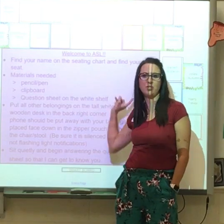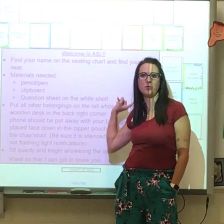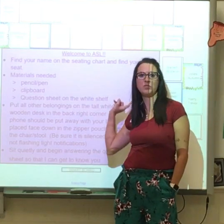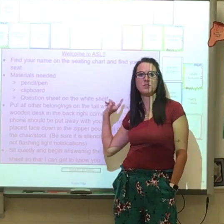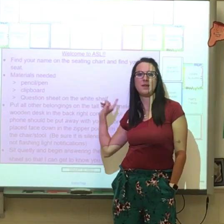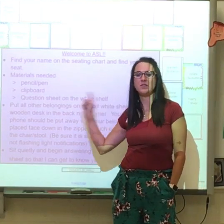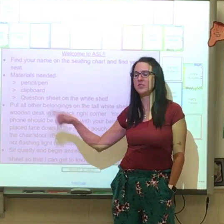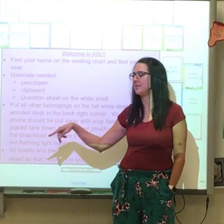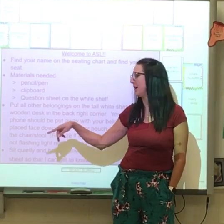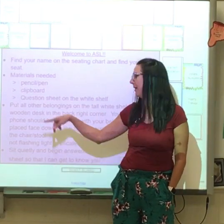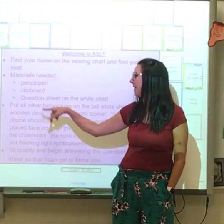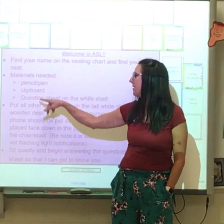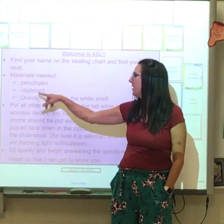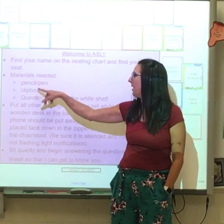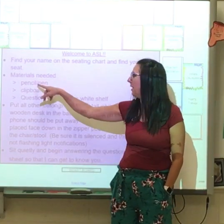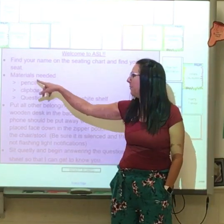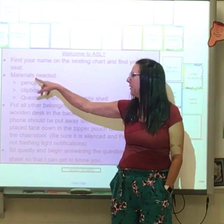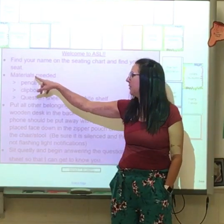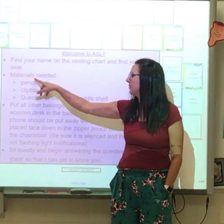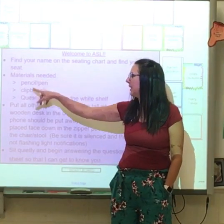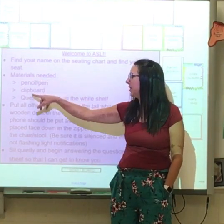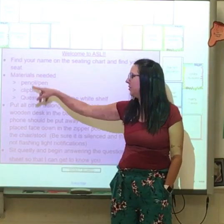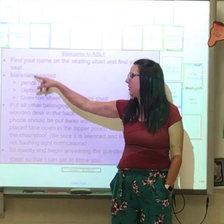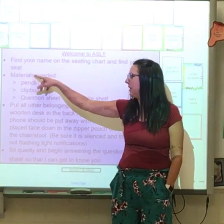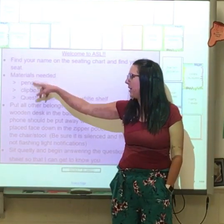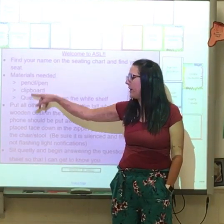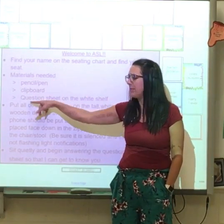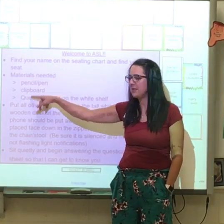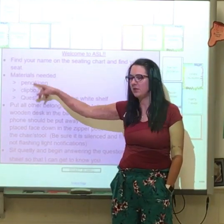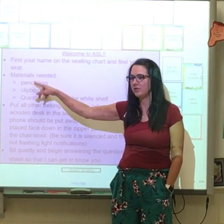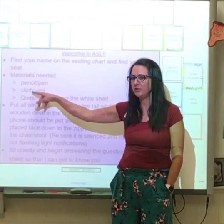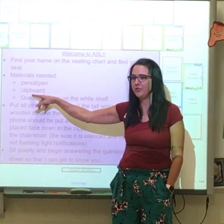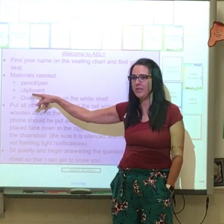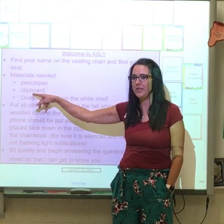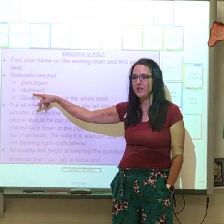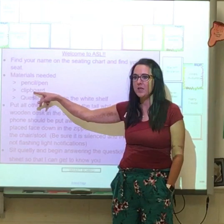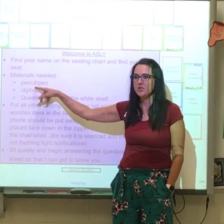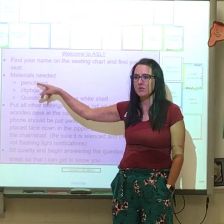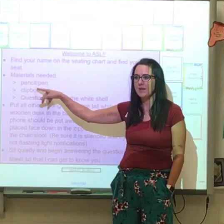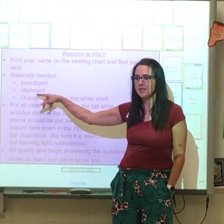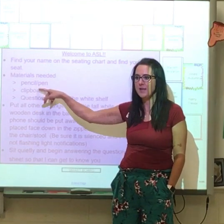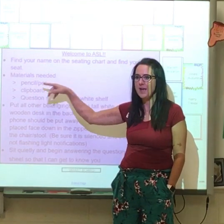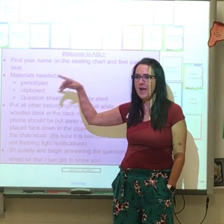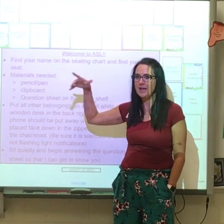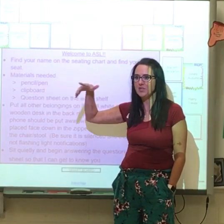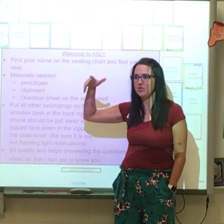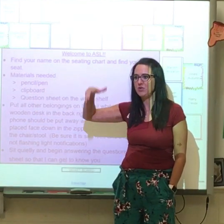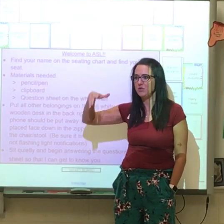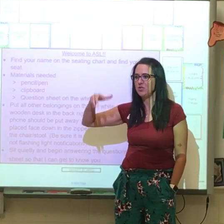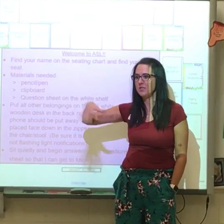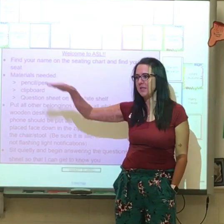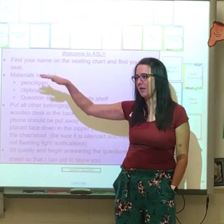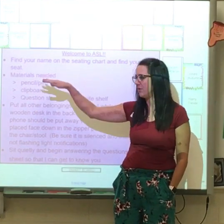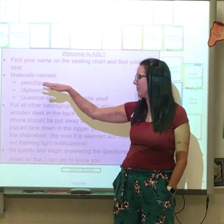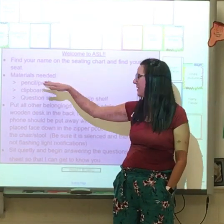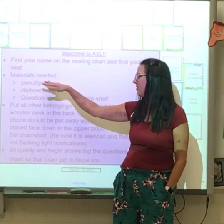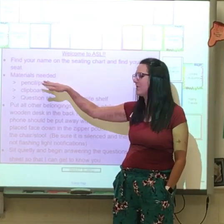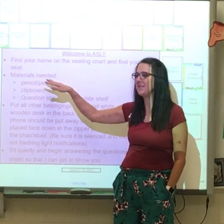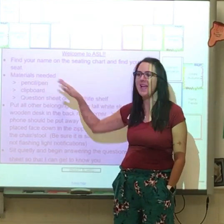show you what it looks like in just a second but it'll tell you the materials you need so like today I asked you to just get out those materials then